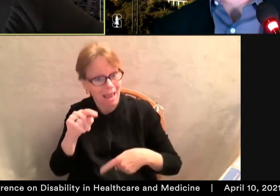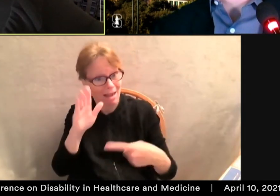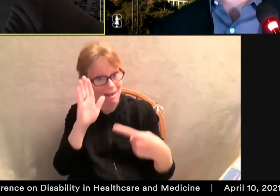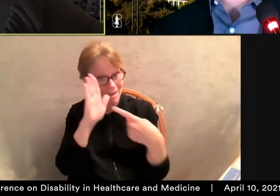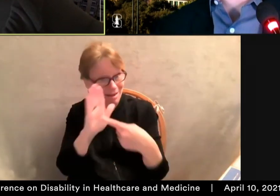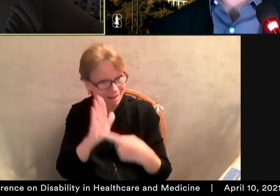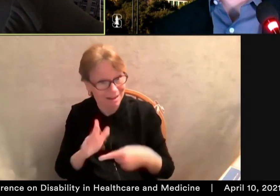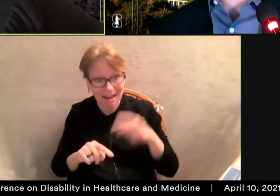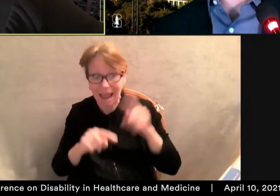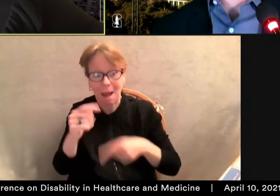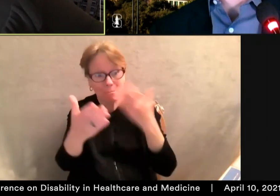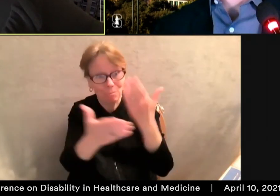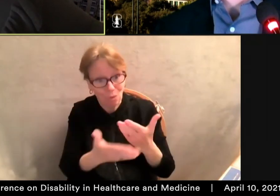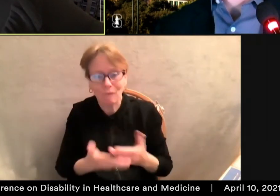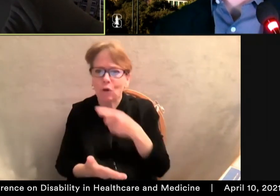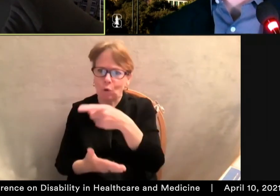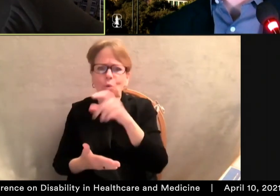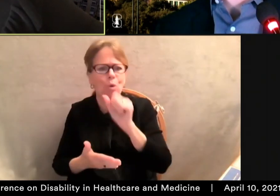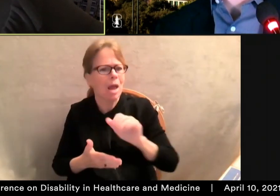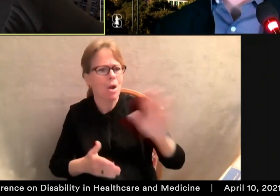of Education, or you can retain an attorney.